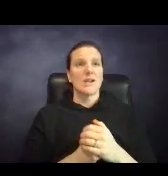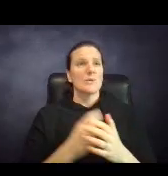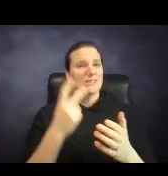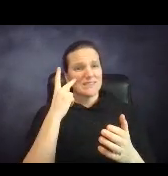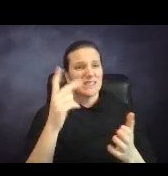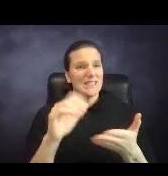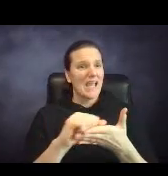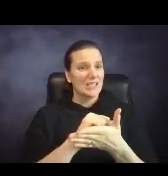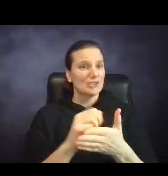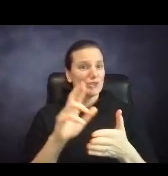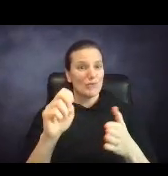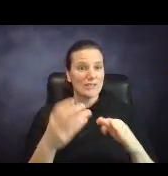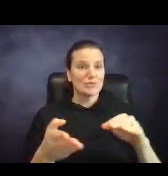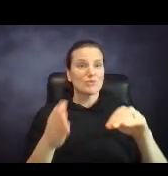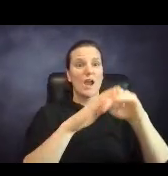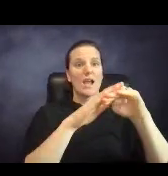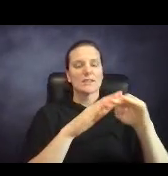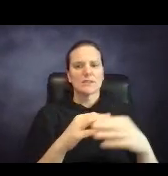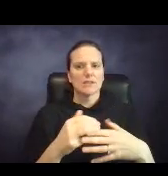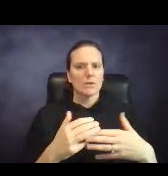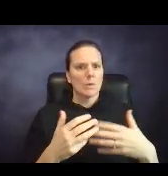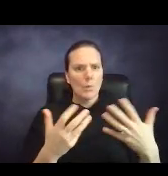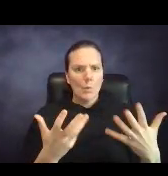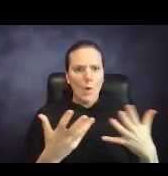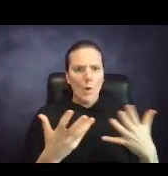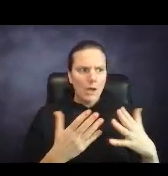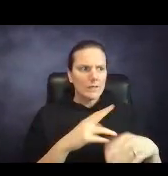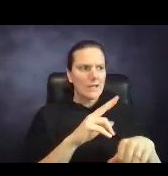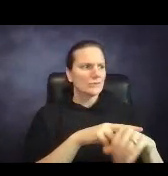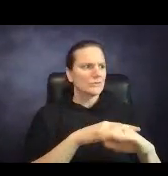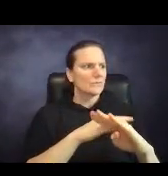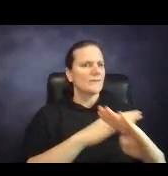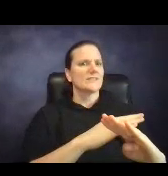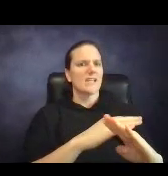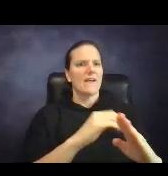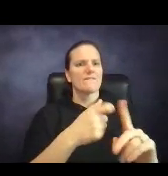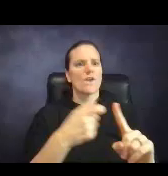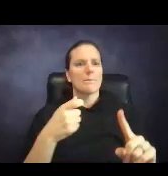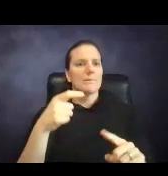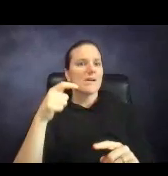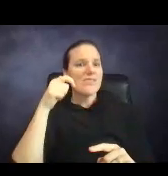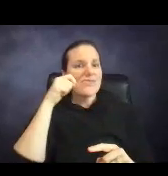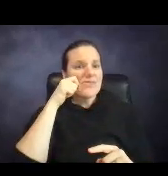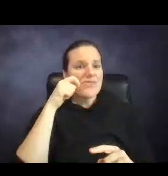They were like, oh, what actually naturally prevents that endometrial lining from thickening, it's progesterone that's made by the body.